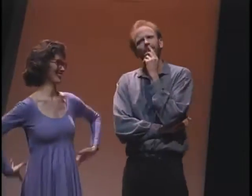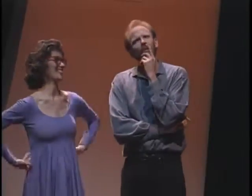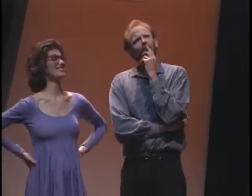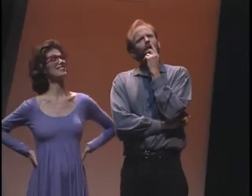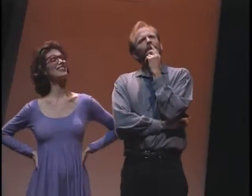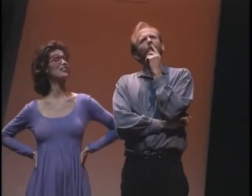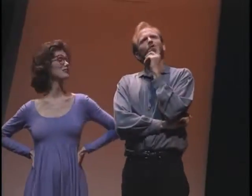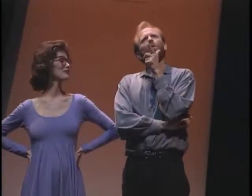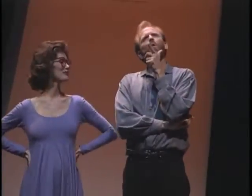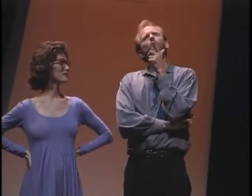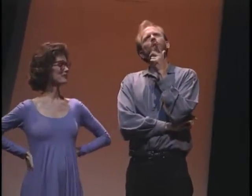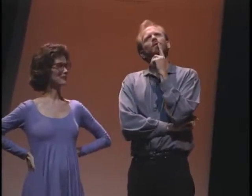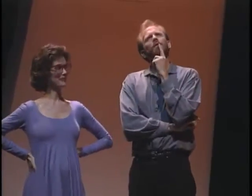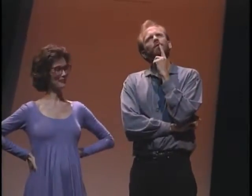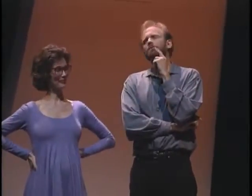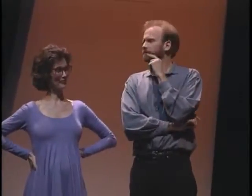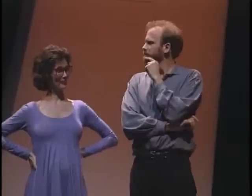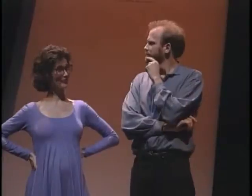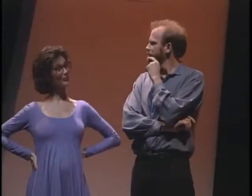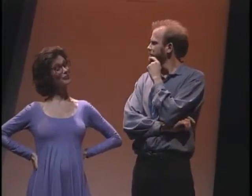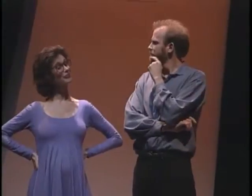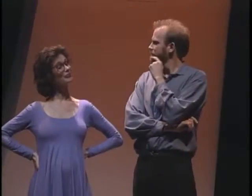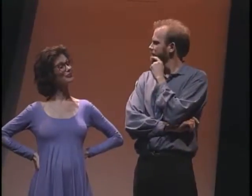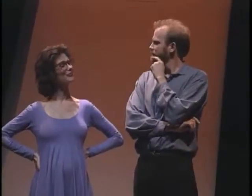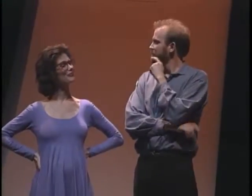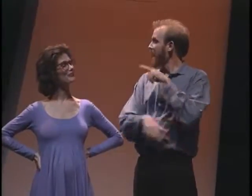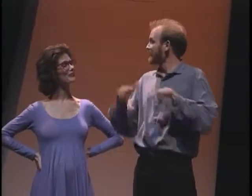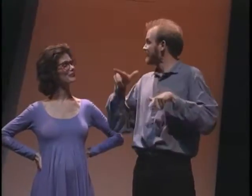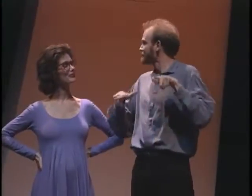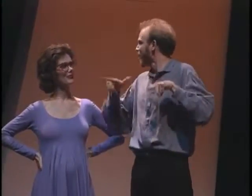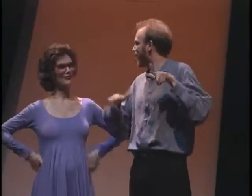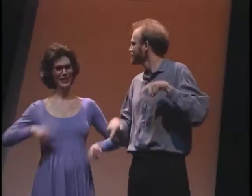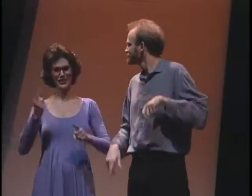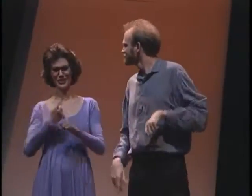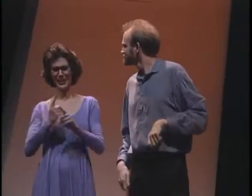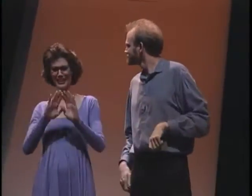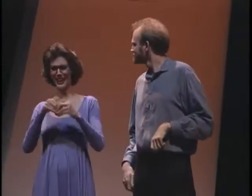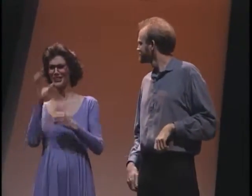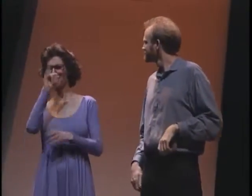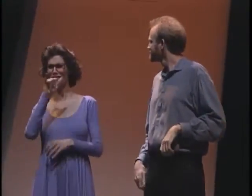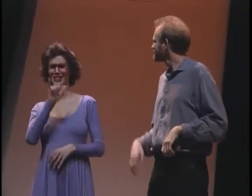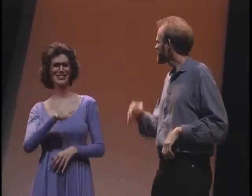you're mm-hmm a Libra that's right how did you guess